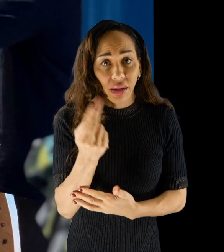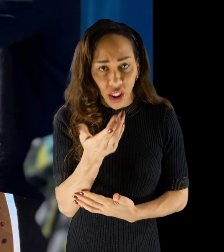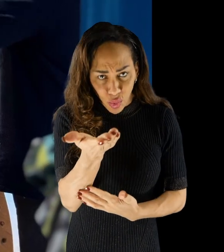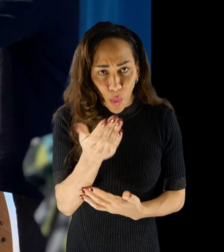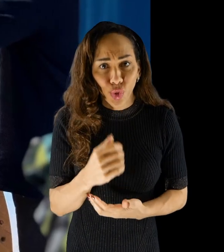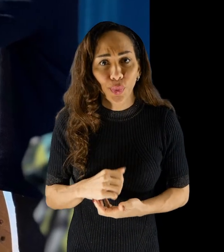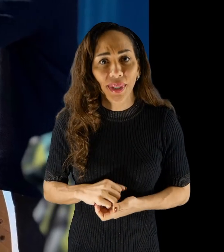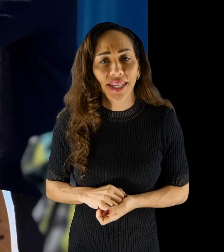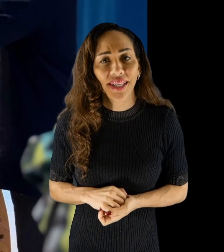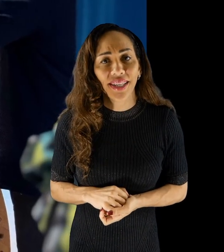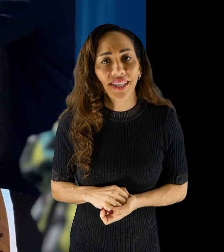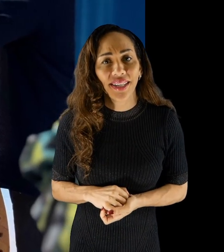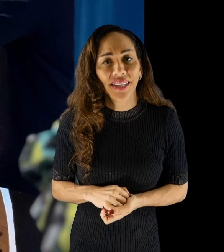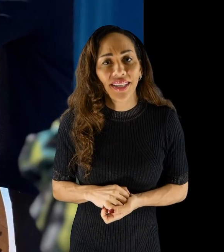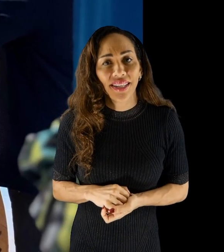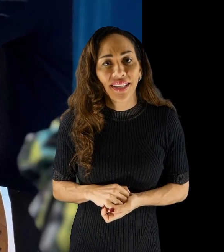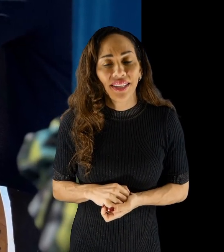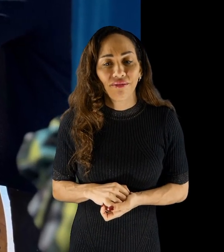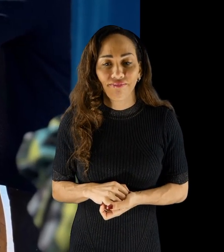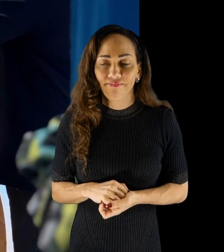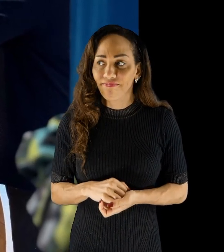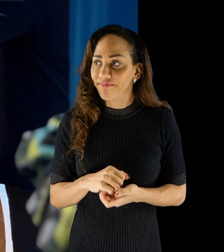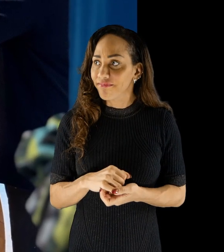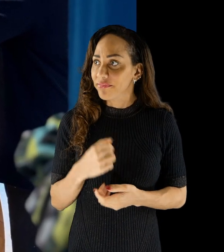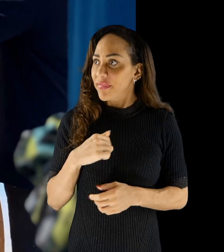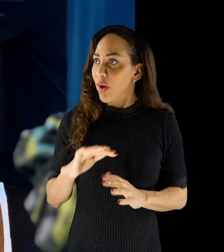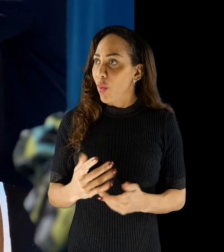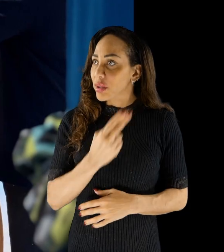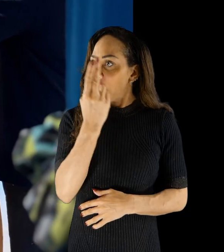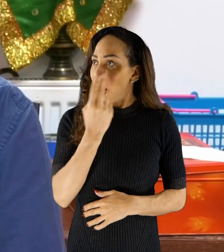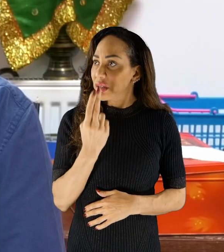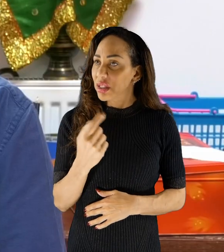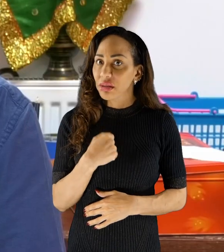If I wasn't an artist, I don't think I'd be very much use because I can't really